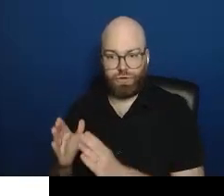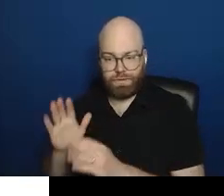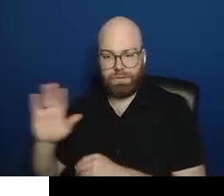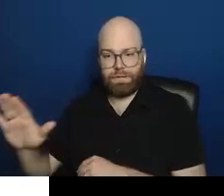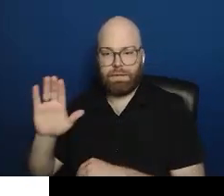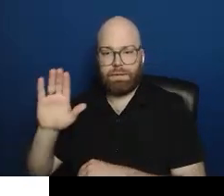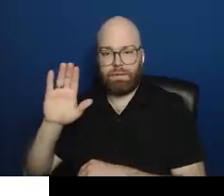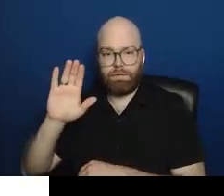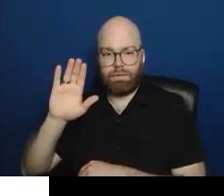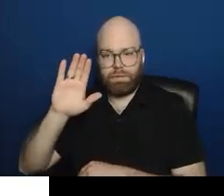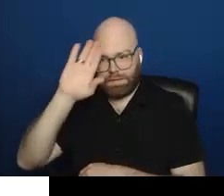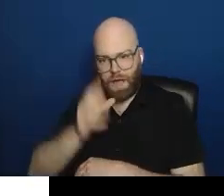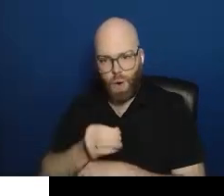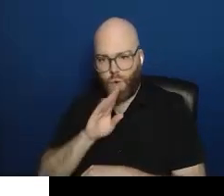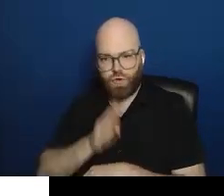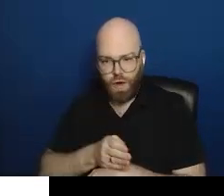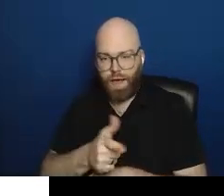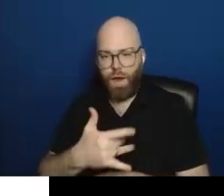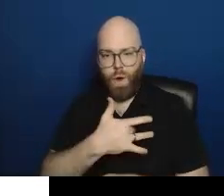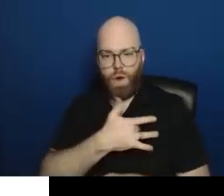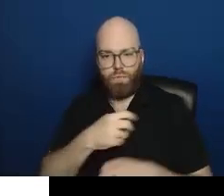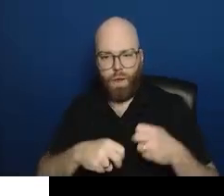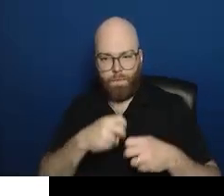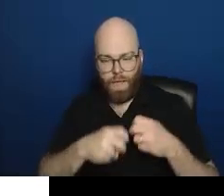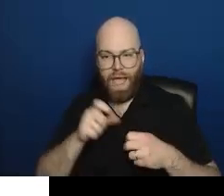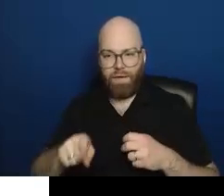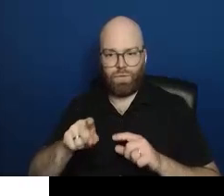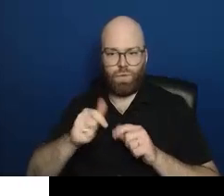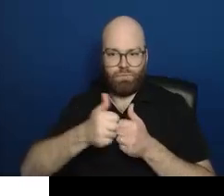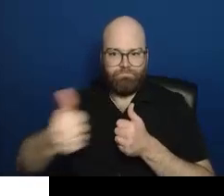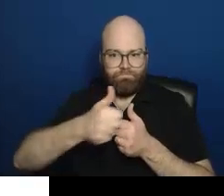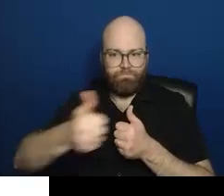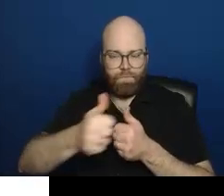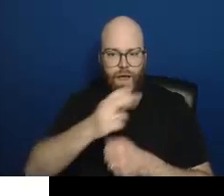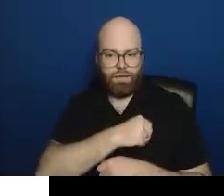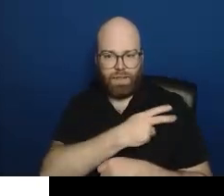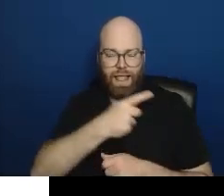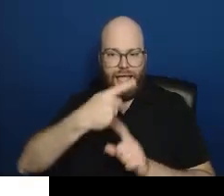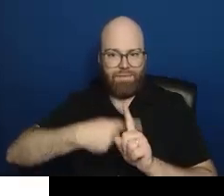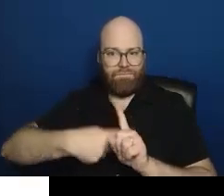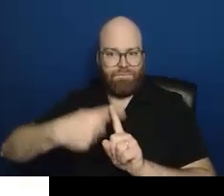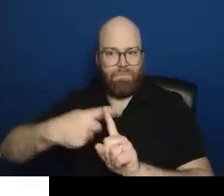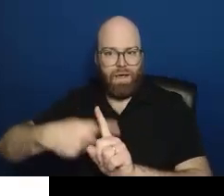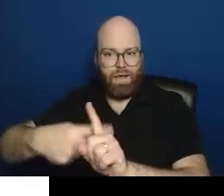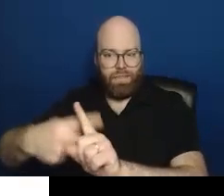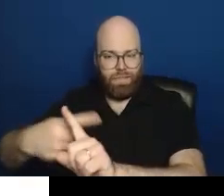And that person had those letters from the doctor, you know, doctor visit, you know, cardiology and all this stuff.